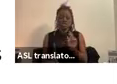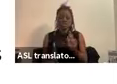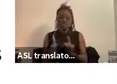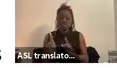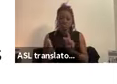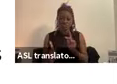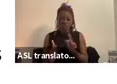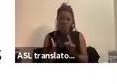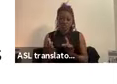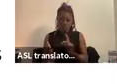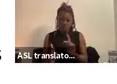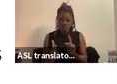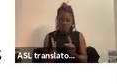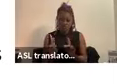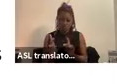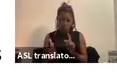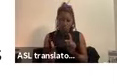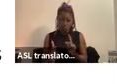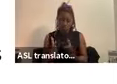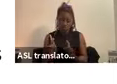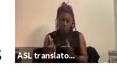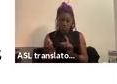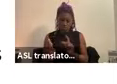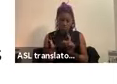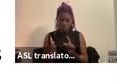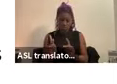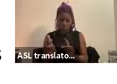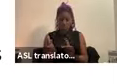have information about symptoms have been symptomatic and